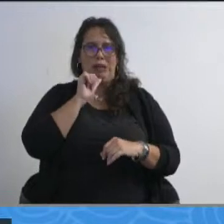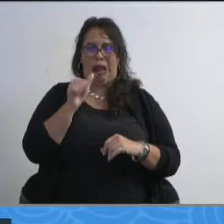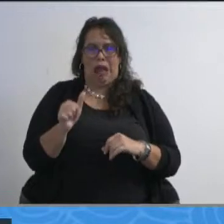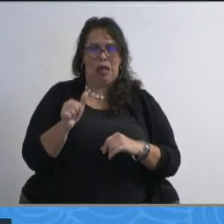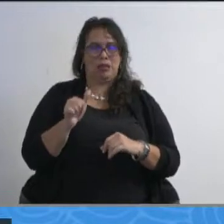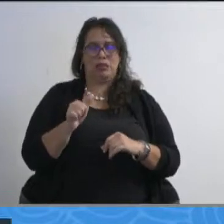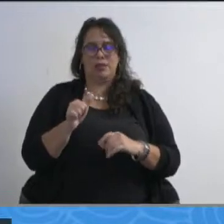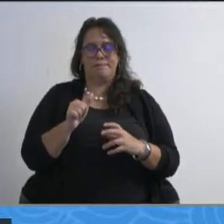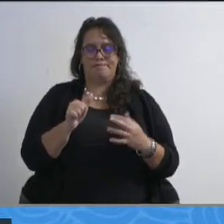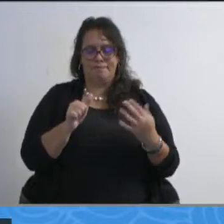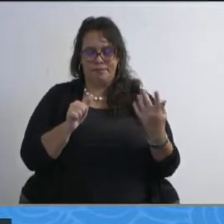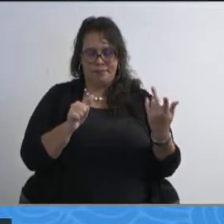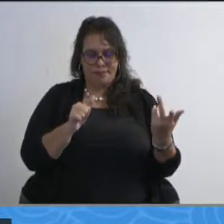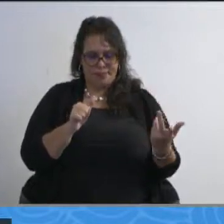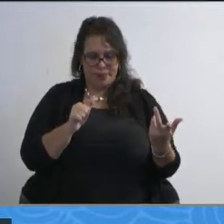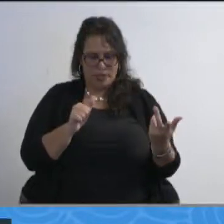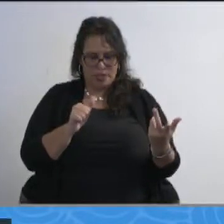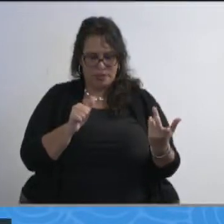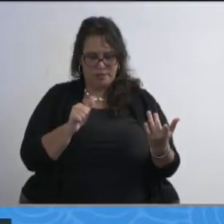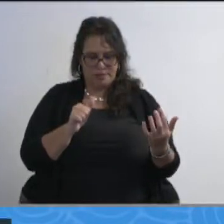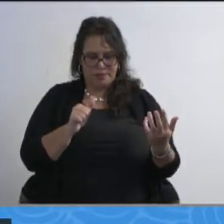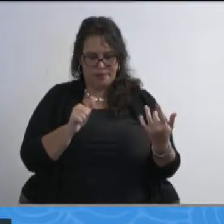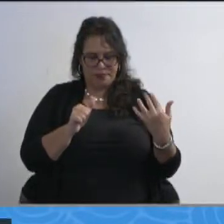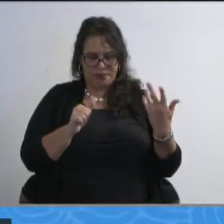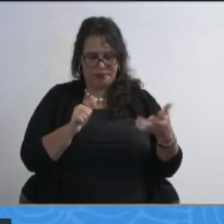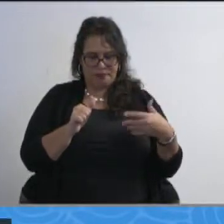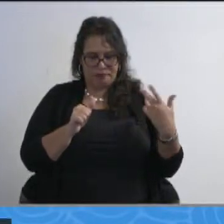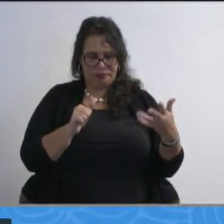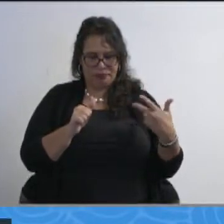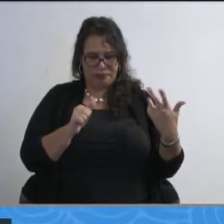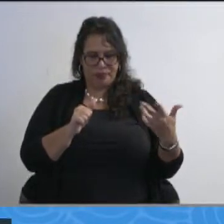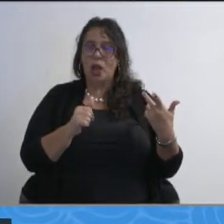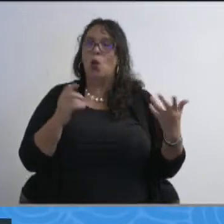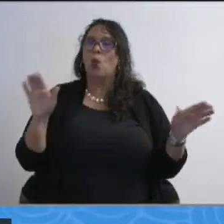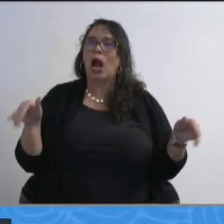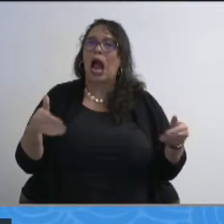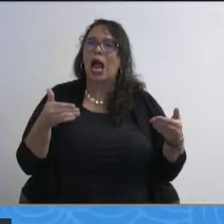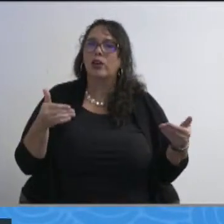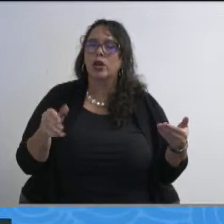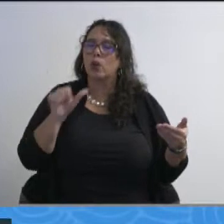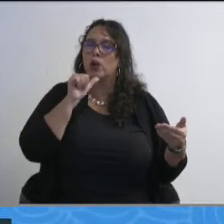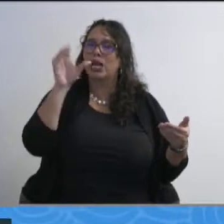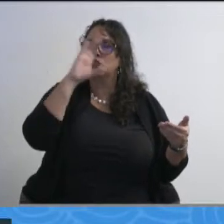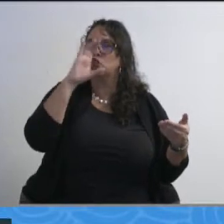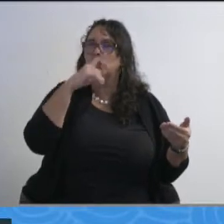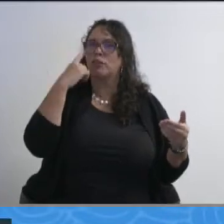like, when we're doing the hiring, we're not looking for teachers